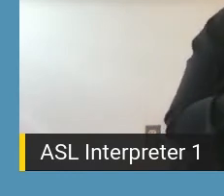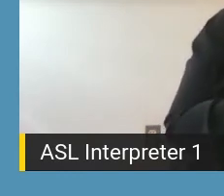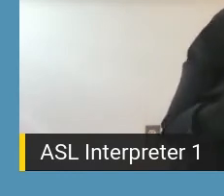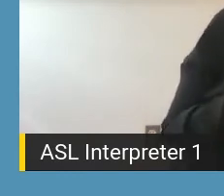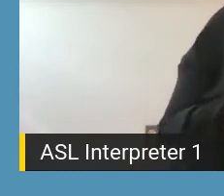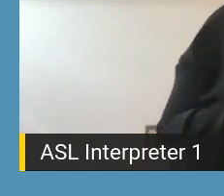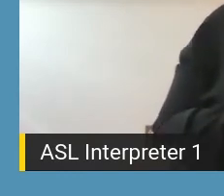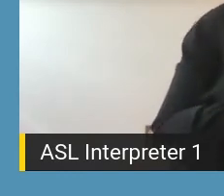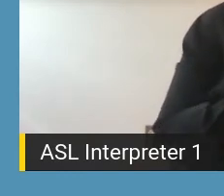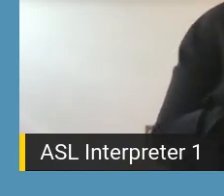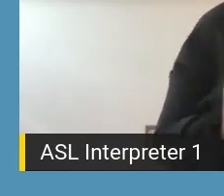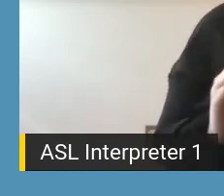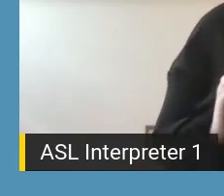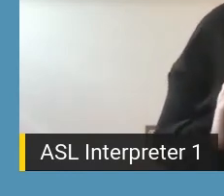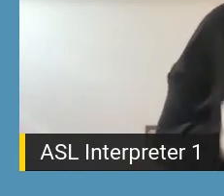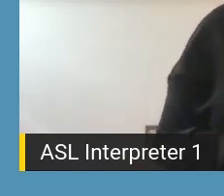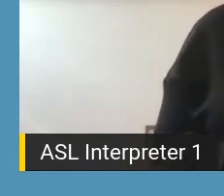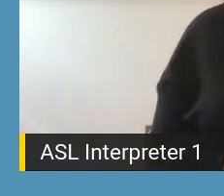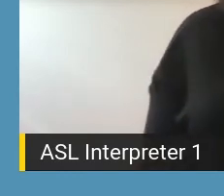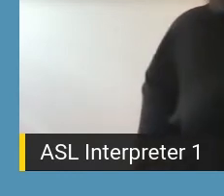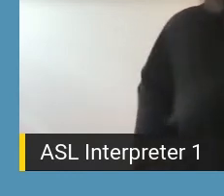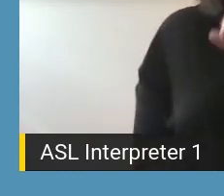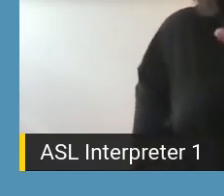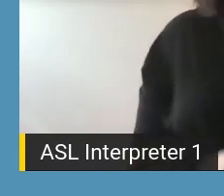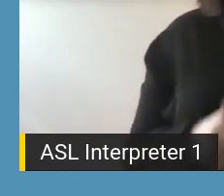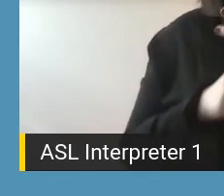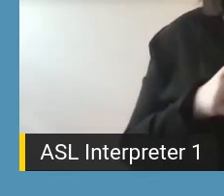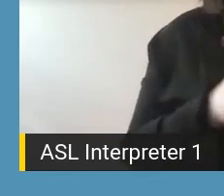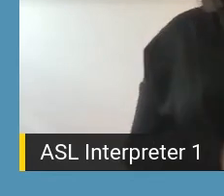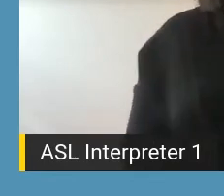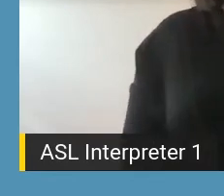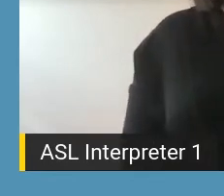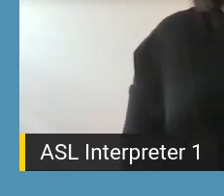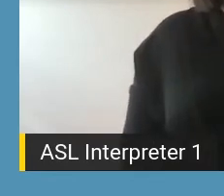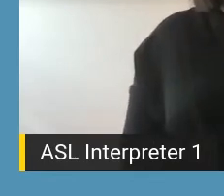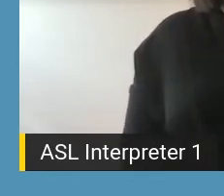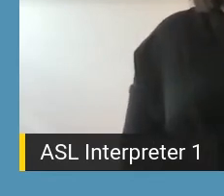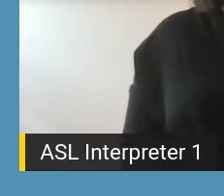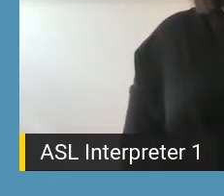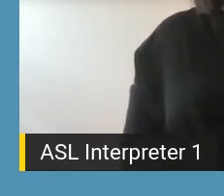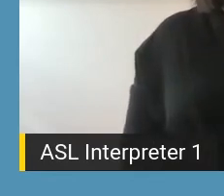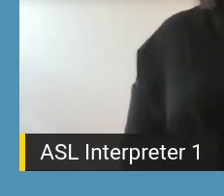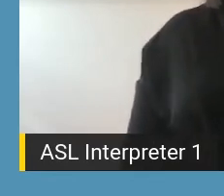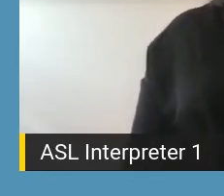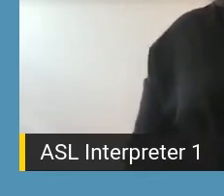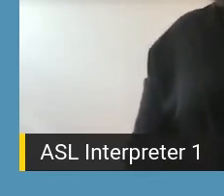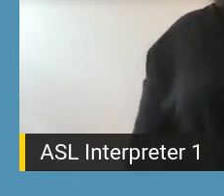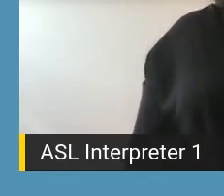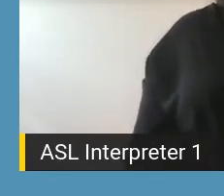I would assume that keeping an archive file of the actual interview, the raw tape is a